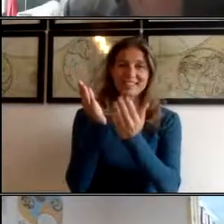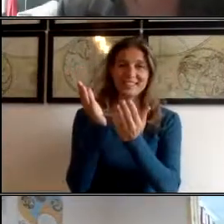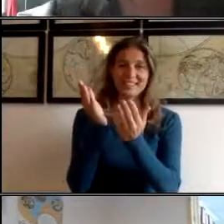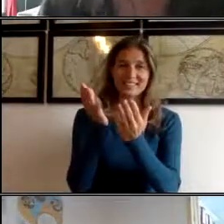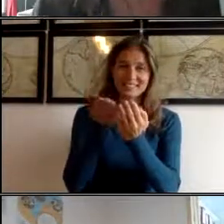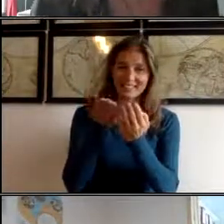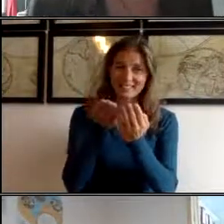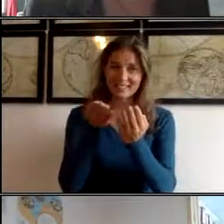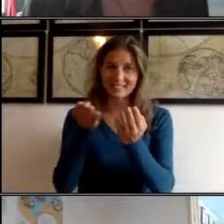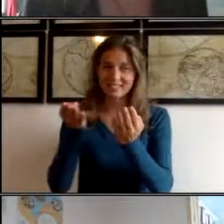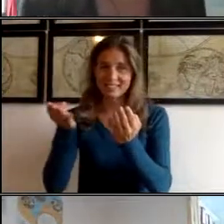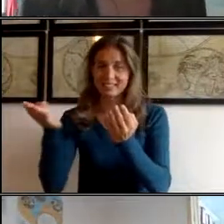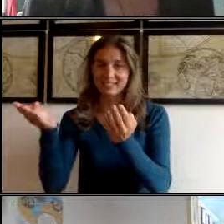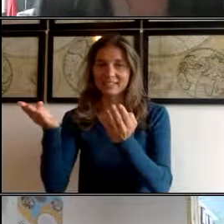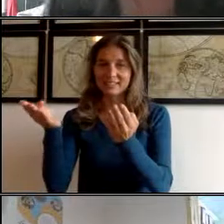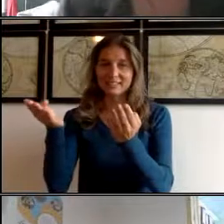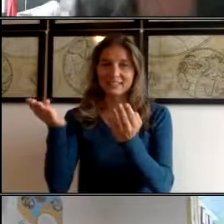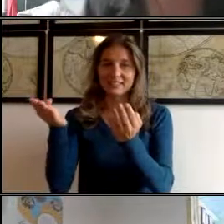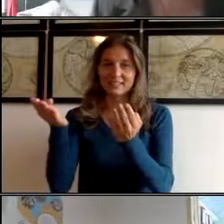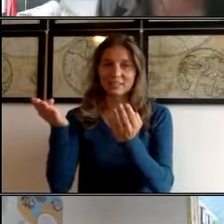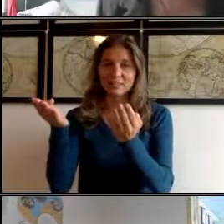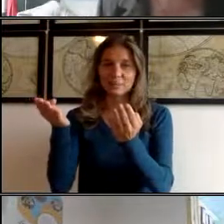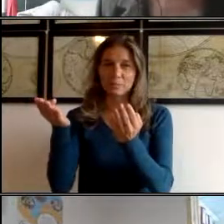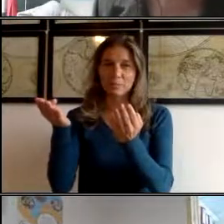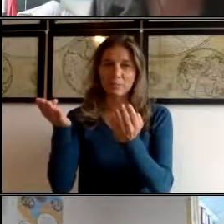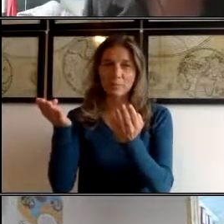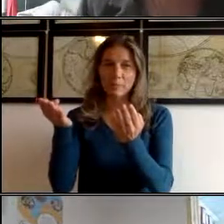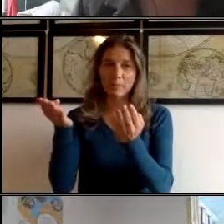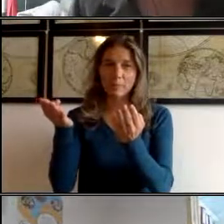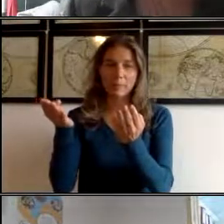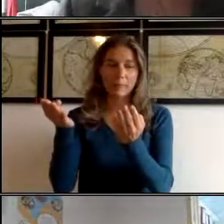And Shane and Charlotte. So, the question I have for all of you.